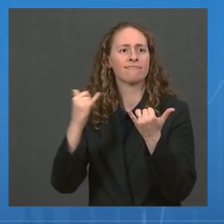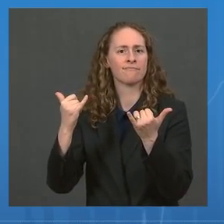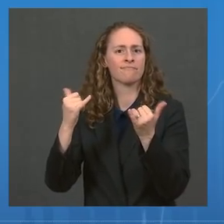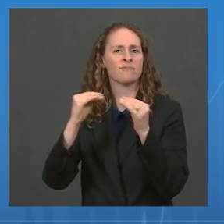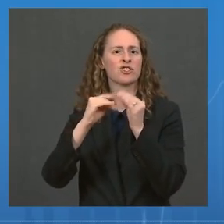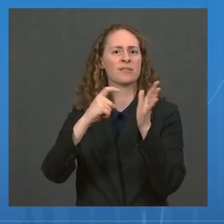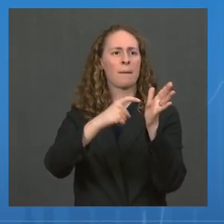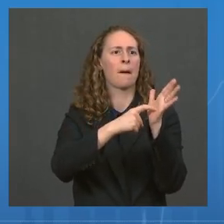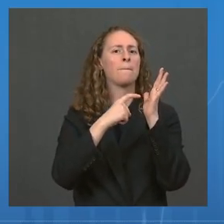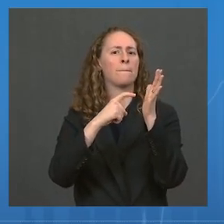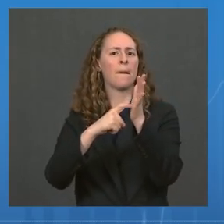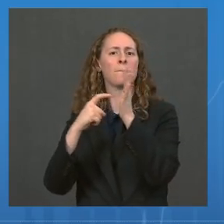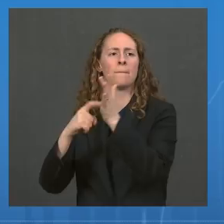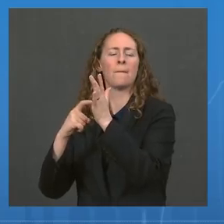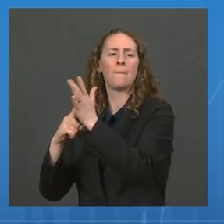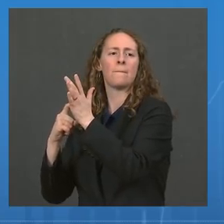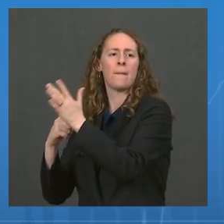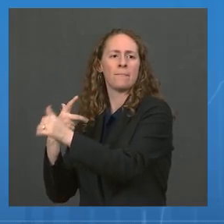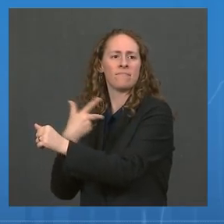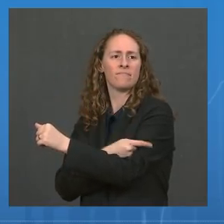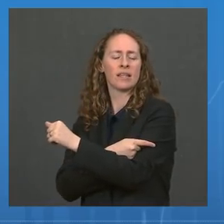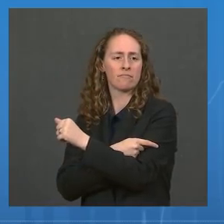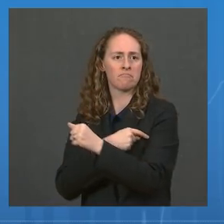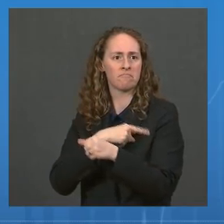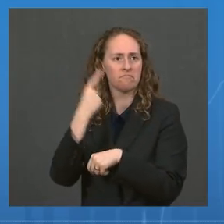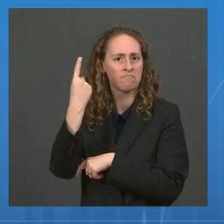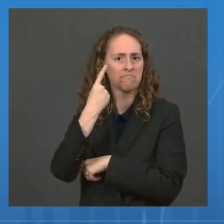or the administration ever going to weigh in